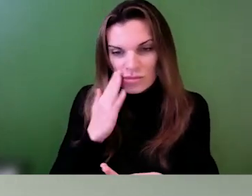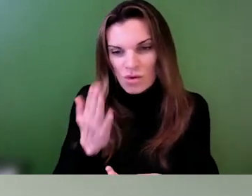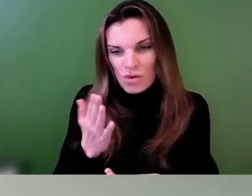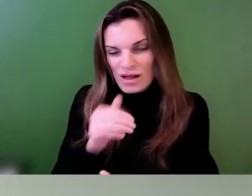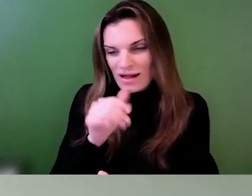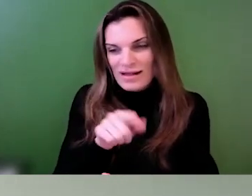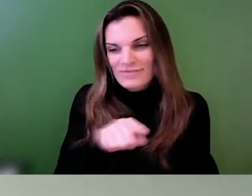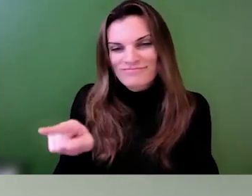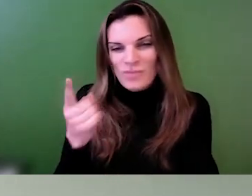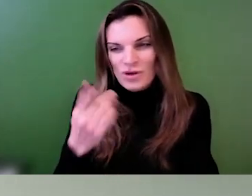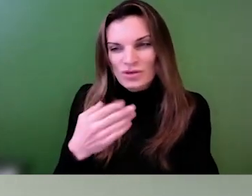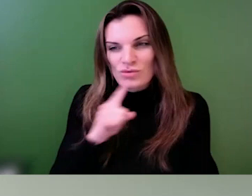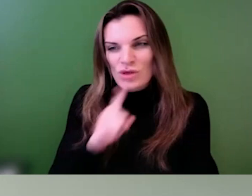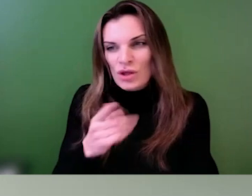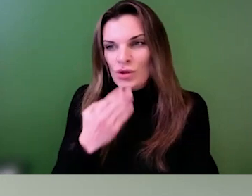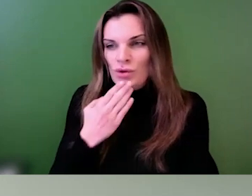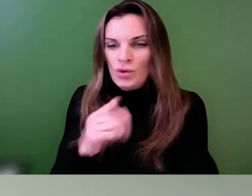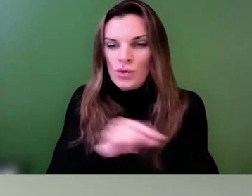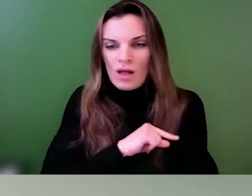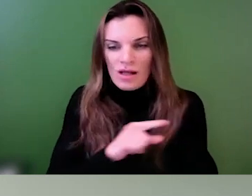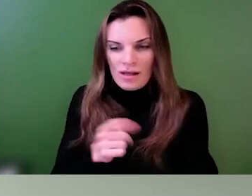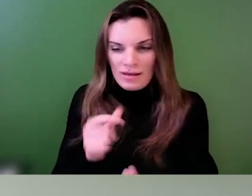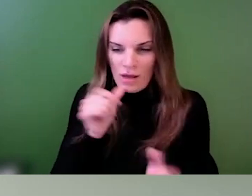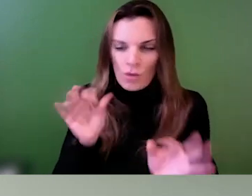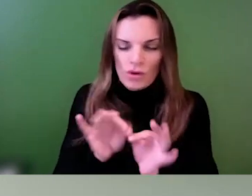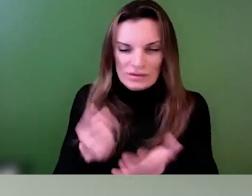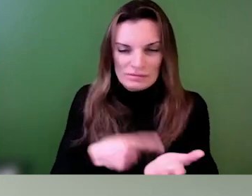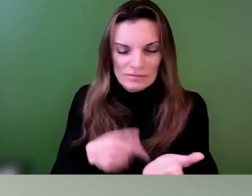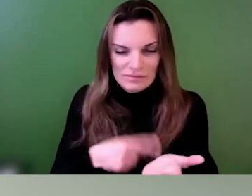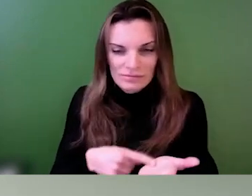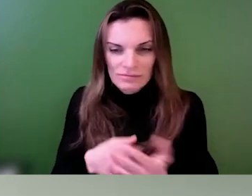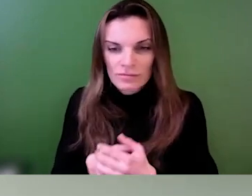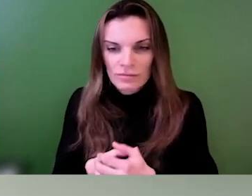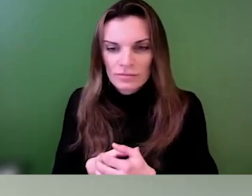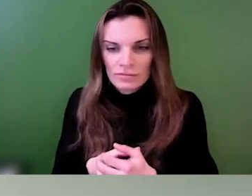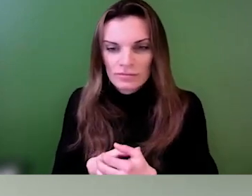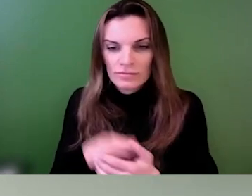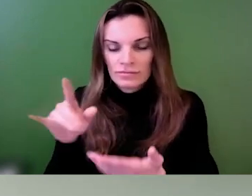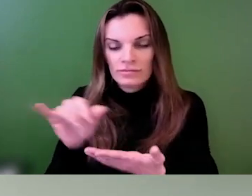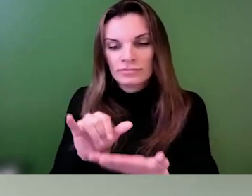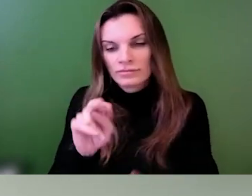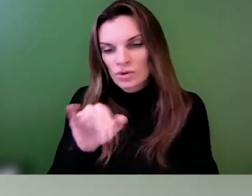and really worth your energy. So in New York City the Mount